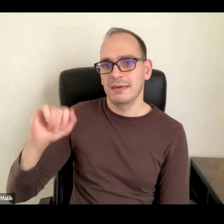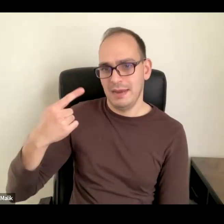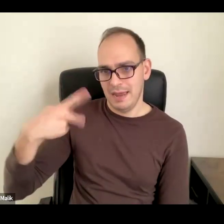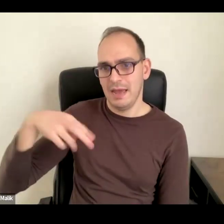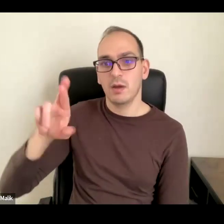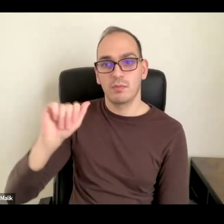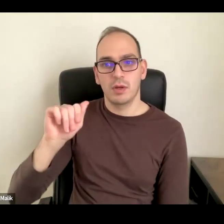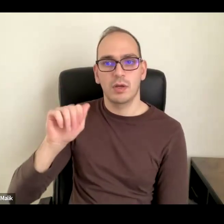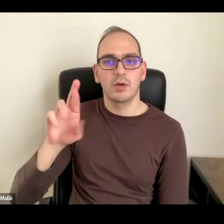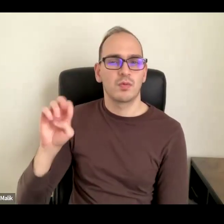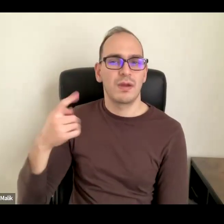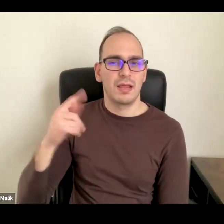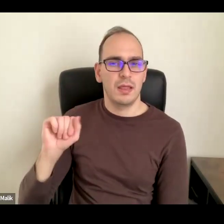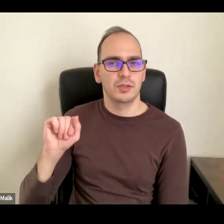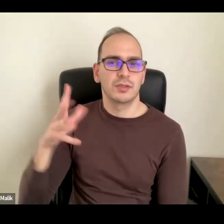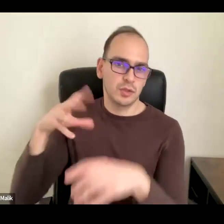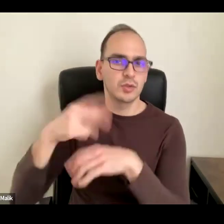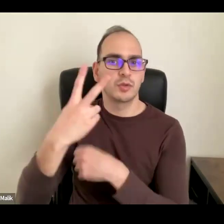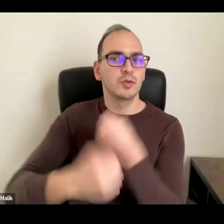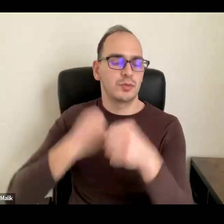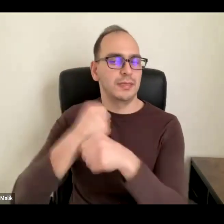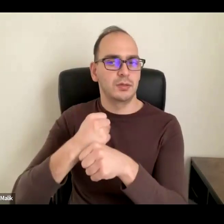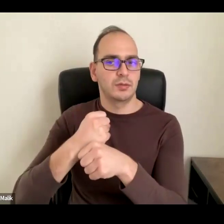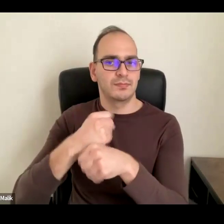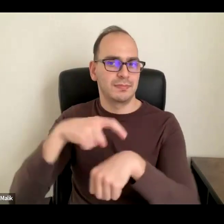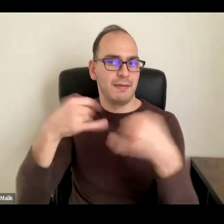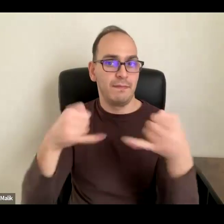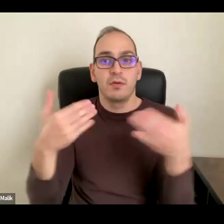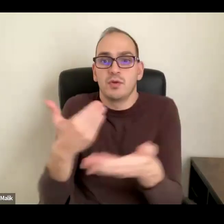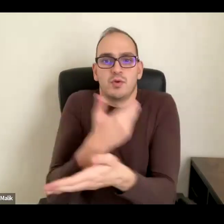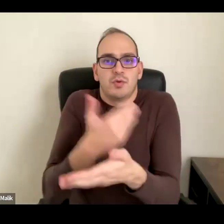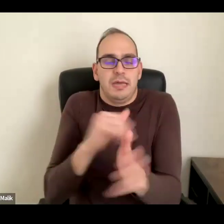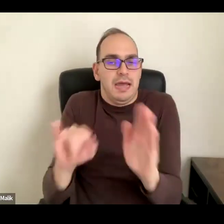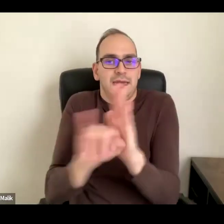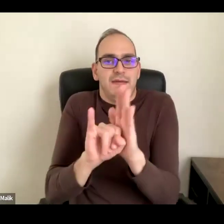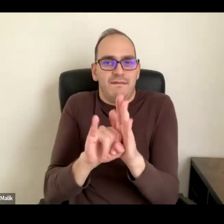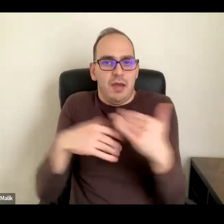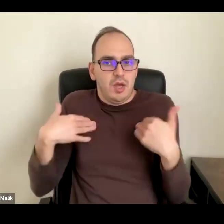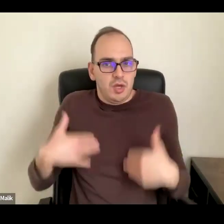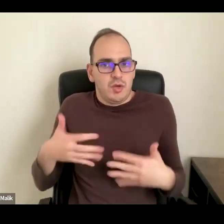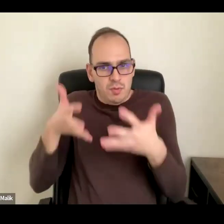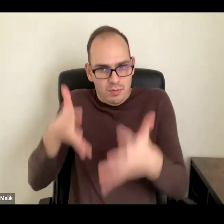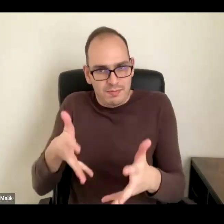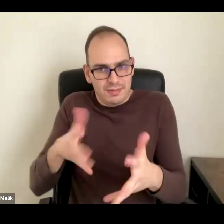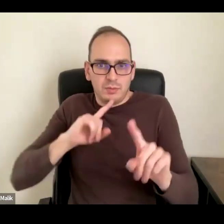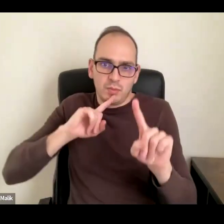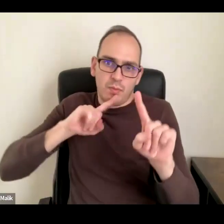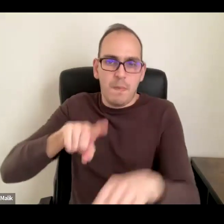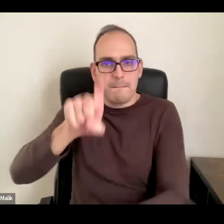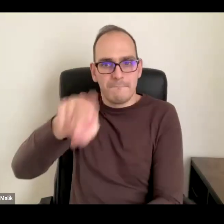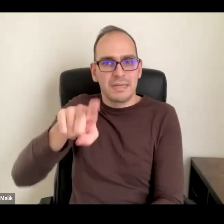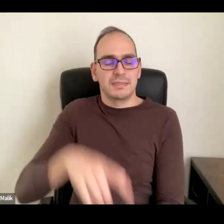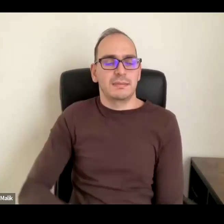this 2-year timeline for any newly identified human remains to be reported. So we have